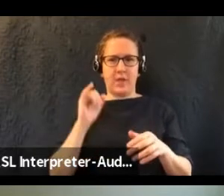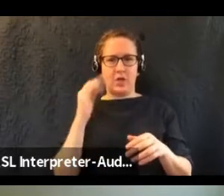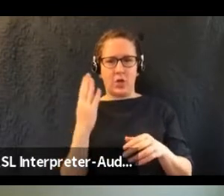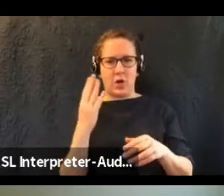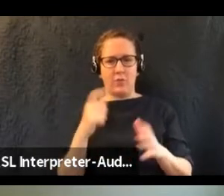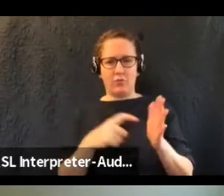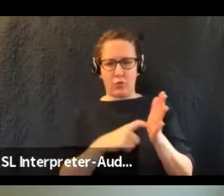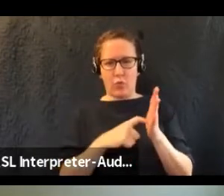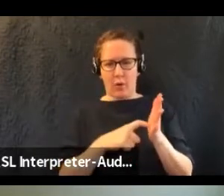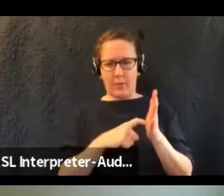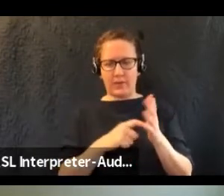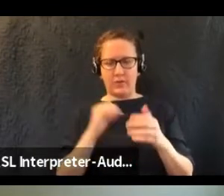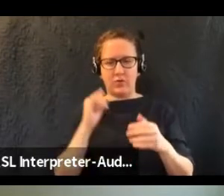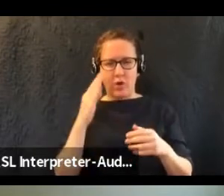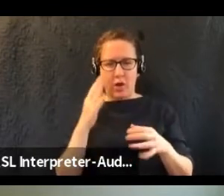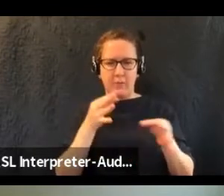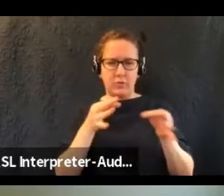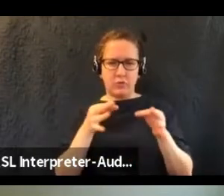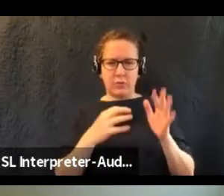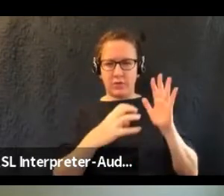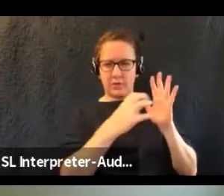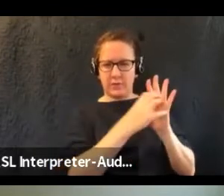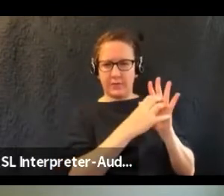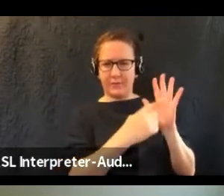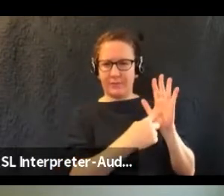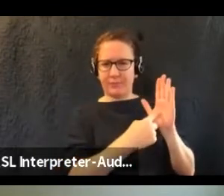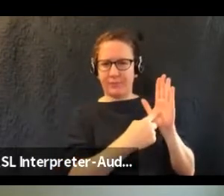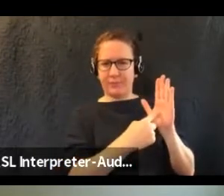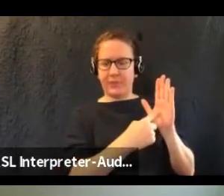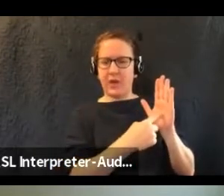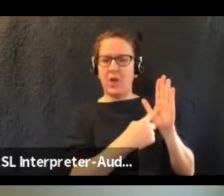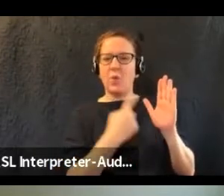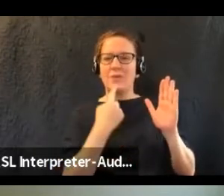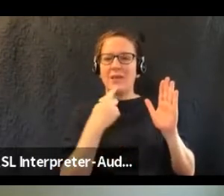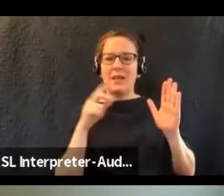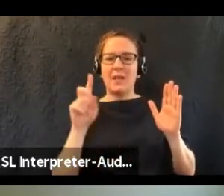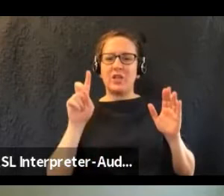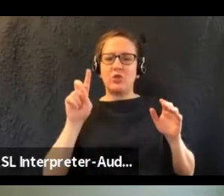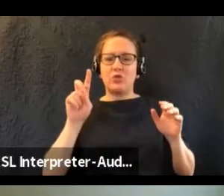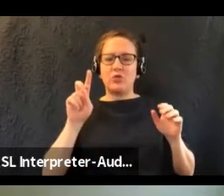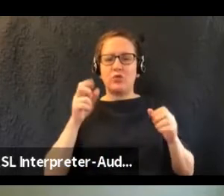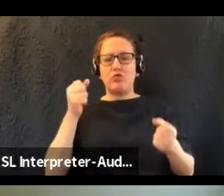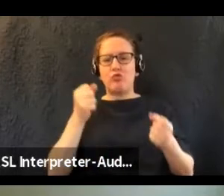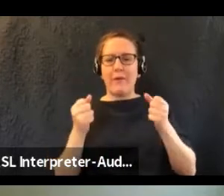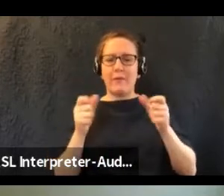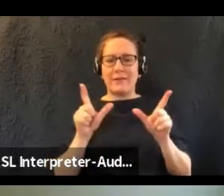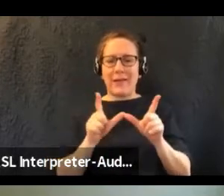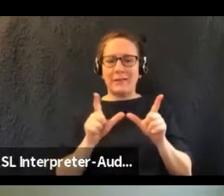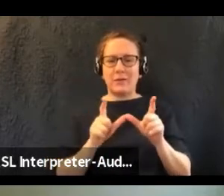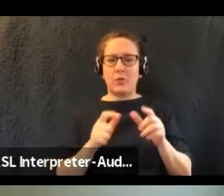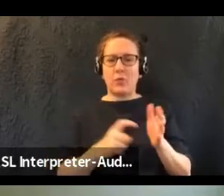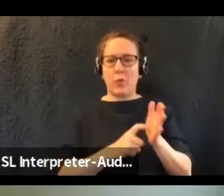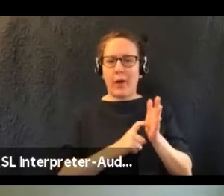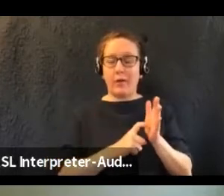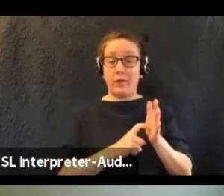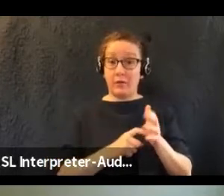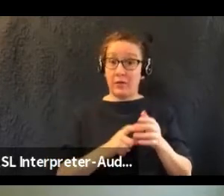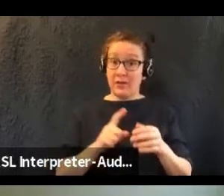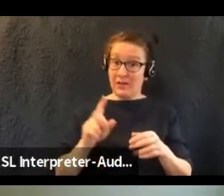when I'm looking at job descriptions, it will say, driver's license required. So is a driver's license really required?